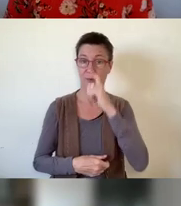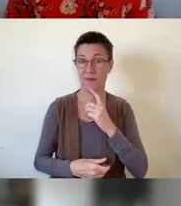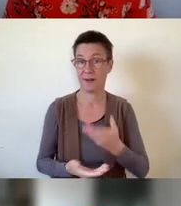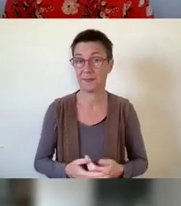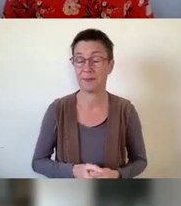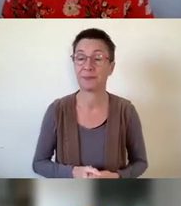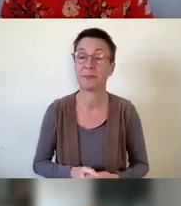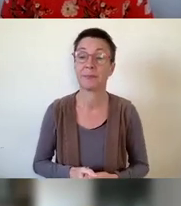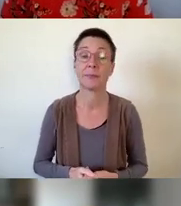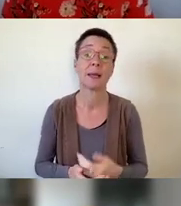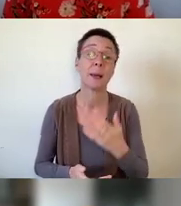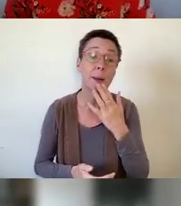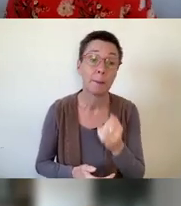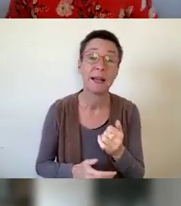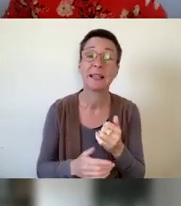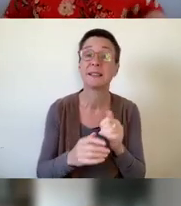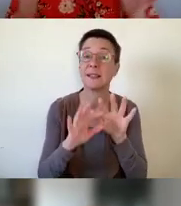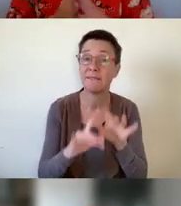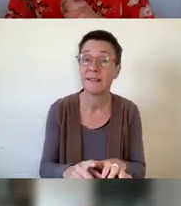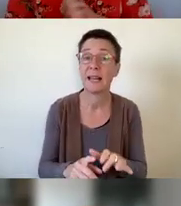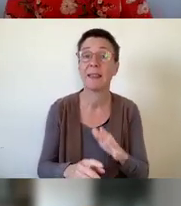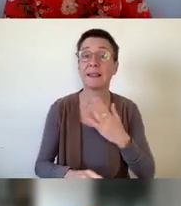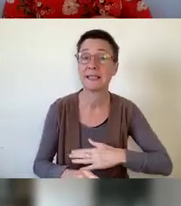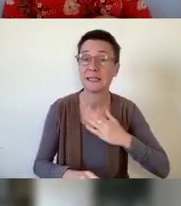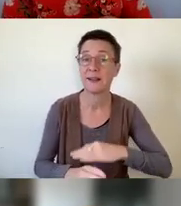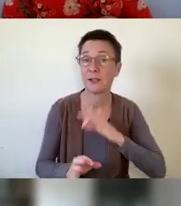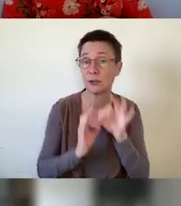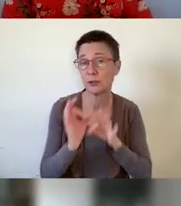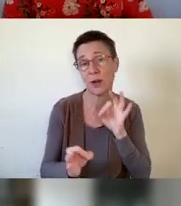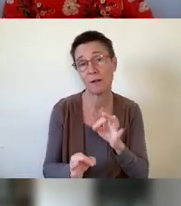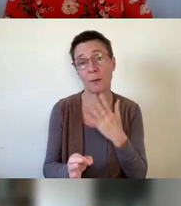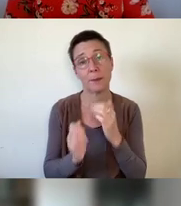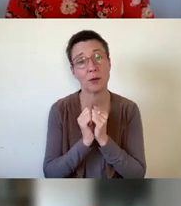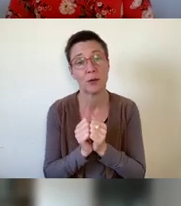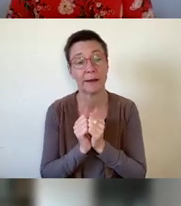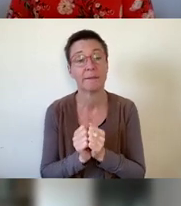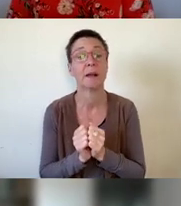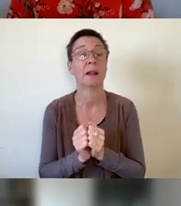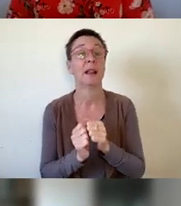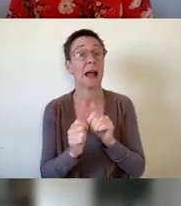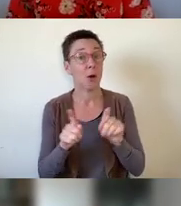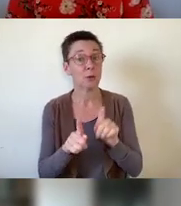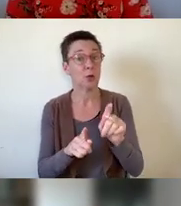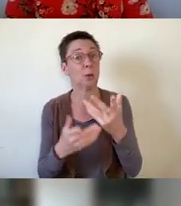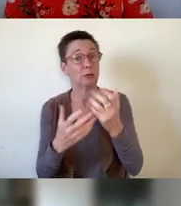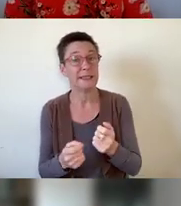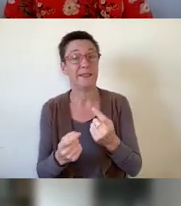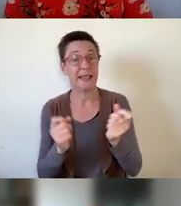Please complete the satisfaction survey. I'd be very, very grateful. You will get that email with everything we've talked about.